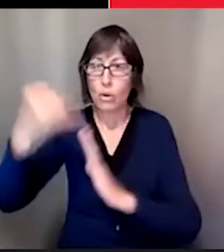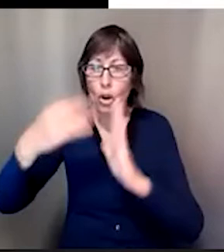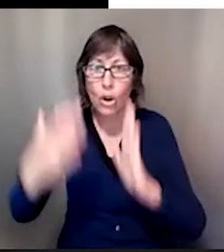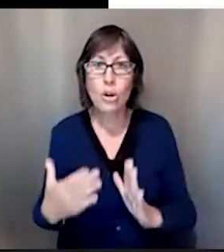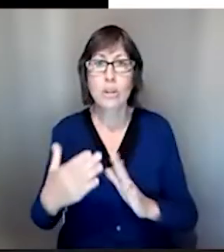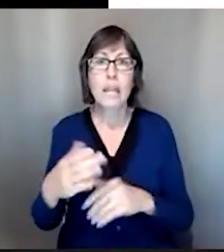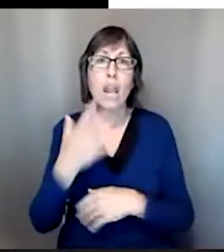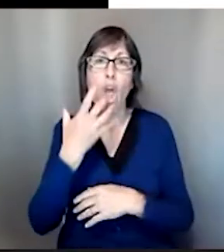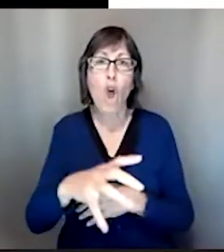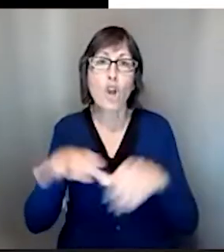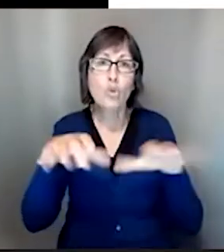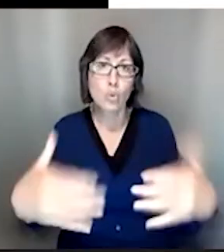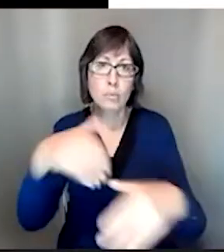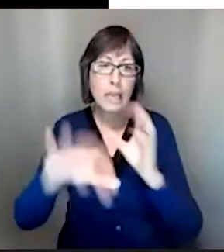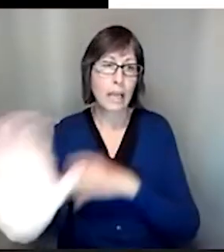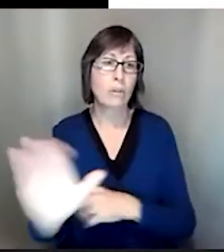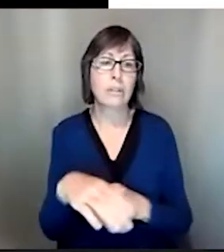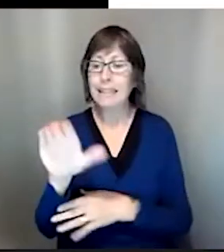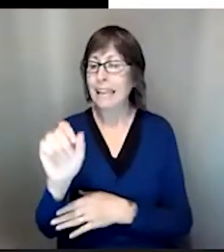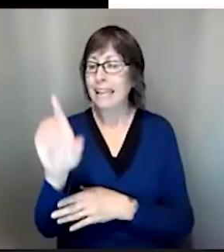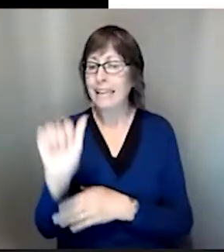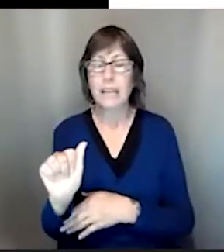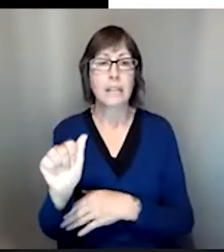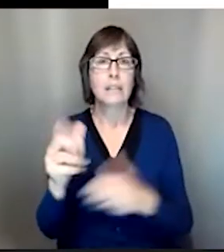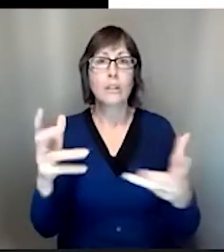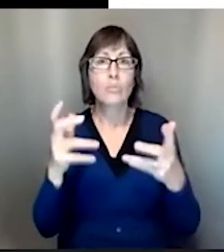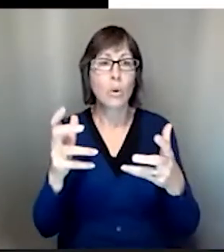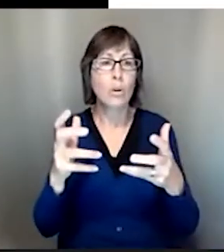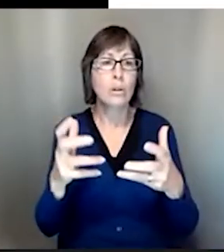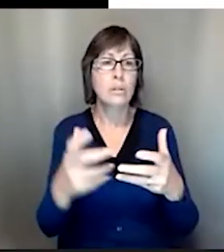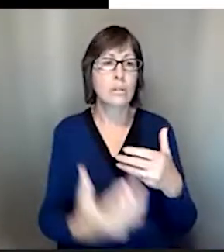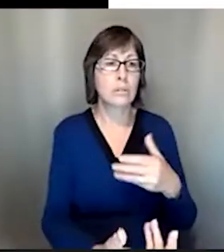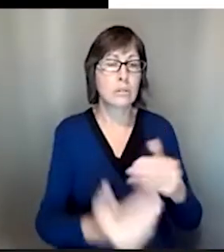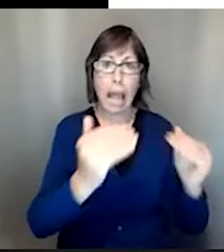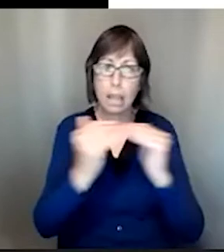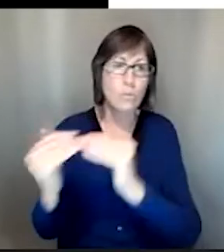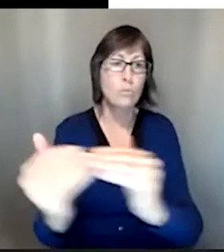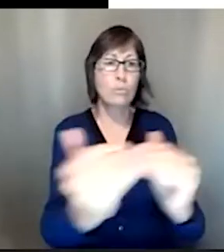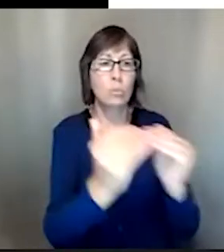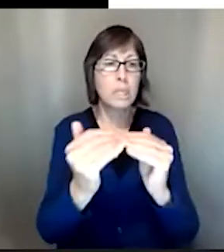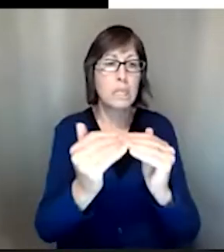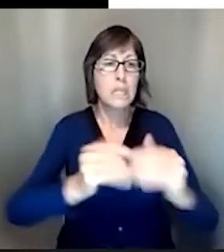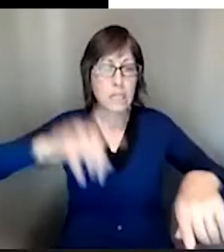CADA has been working to approach our engagement and selection processes through an equity,